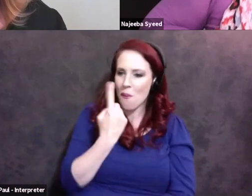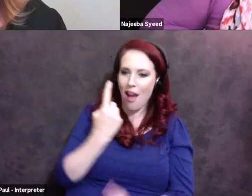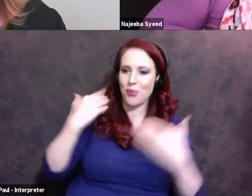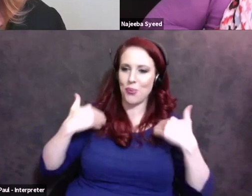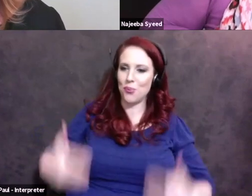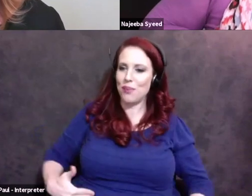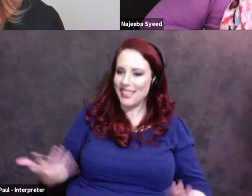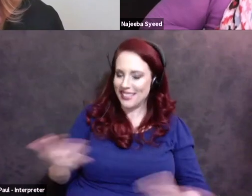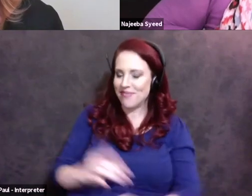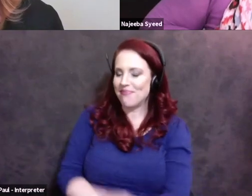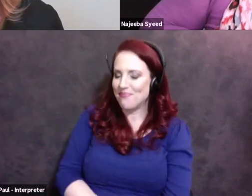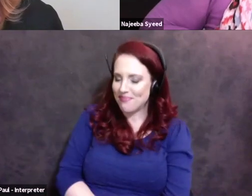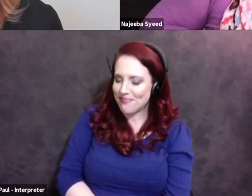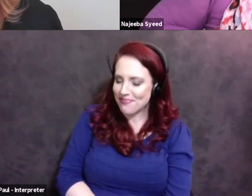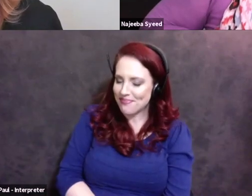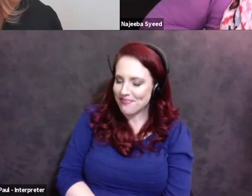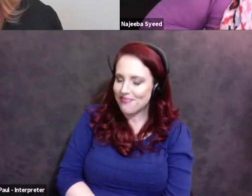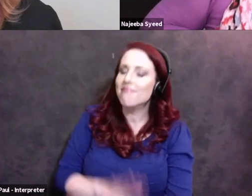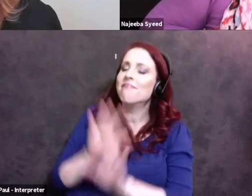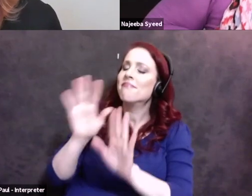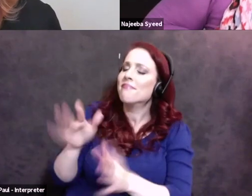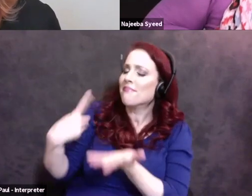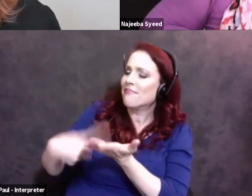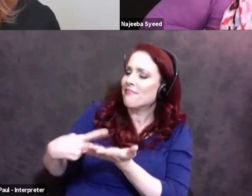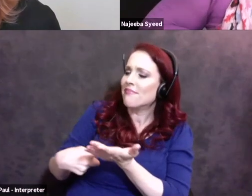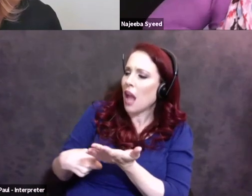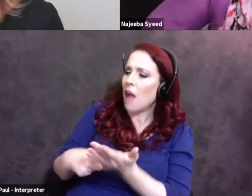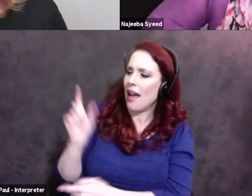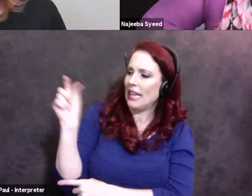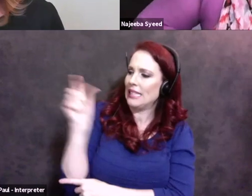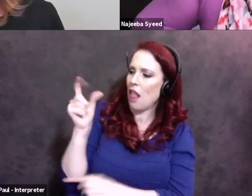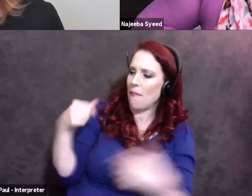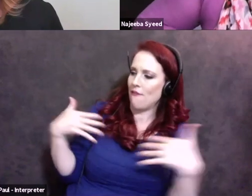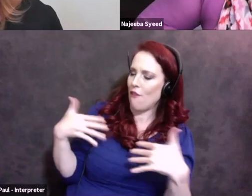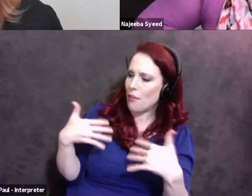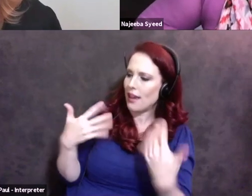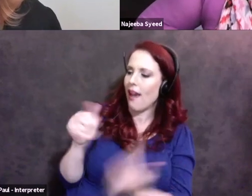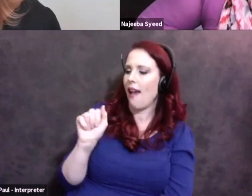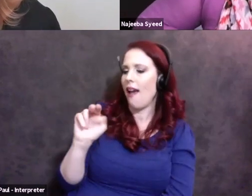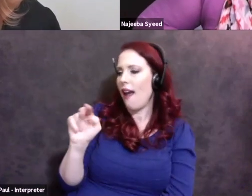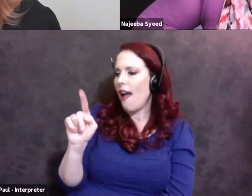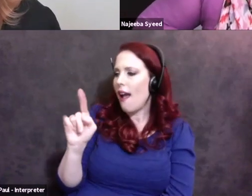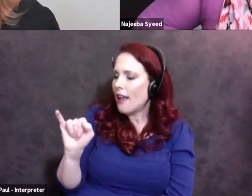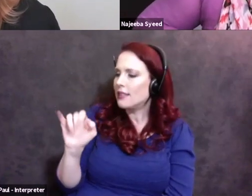So, let's talk a little bit about Islamophobia and anti-Muslim bias and discrimination.